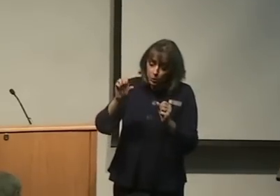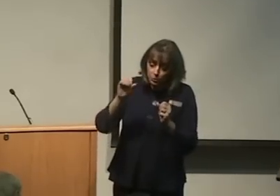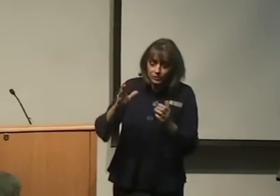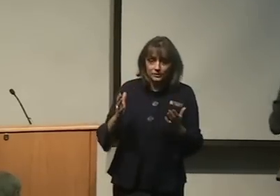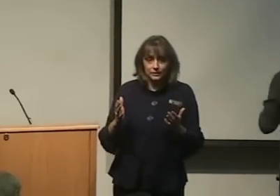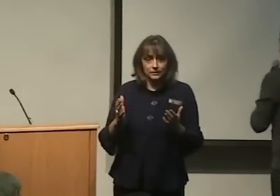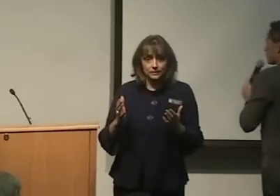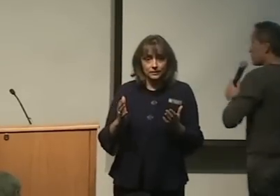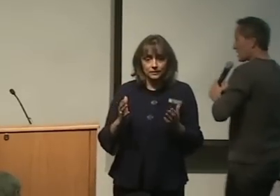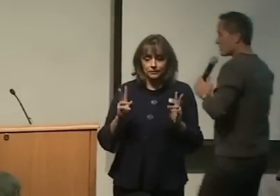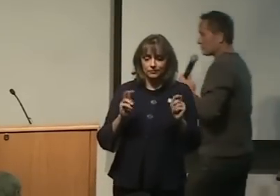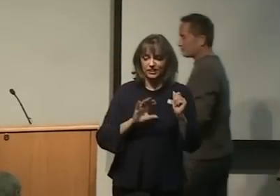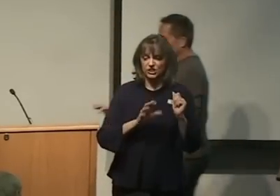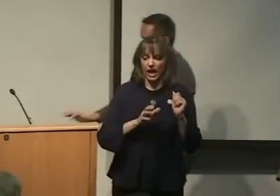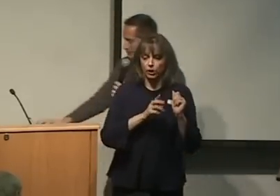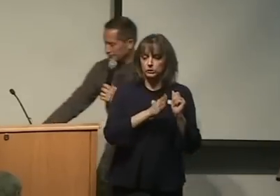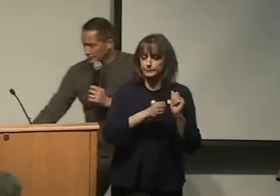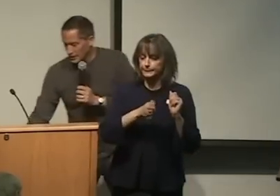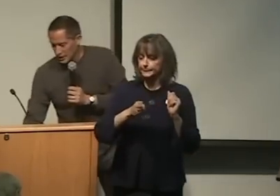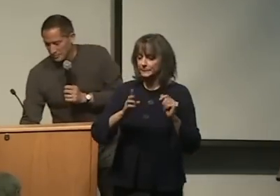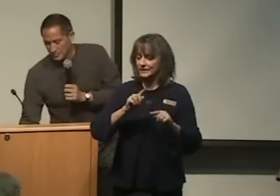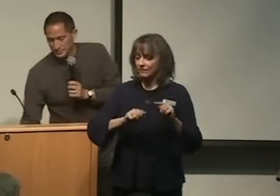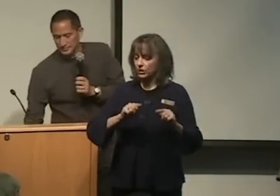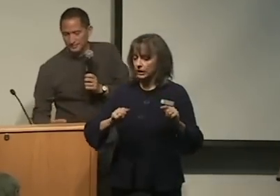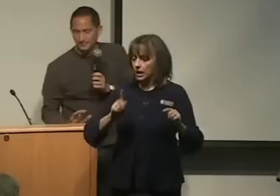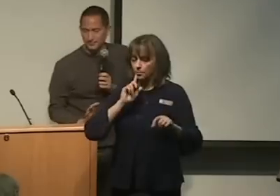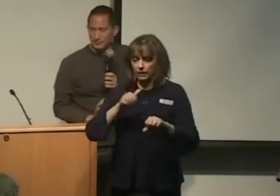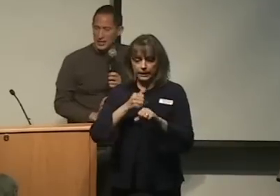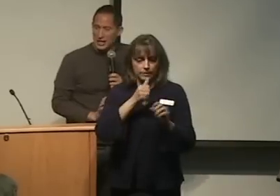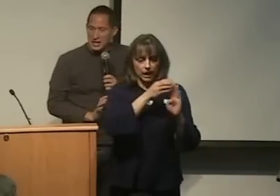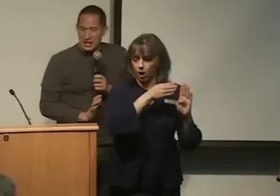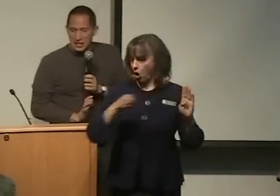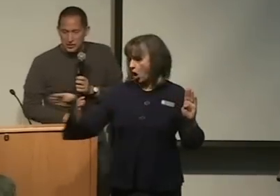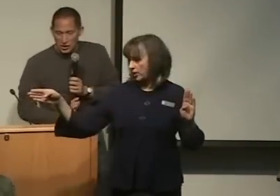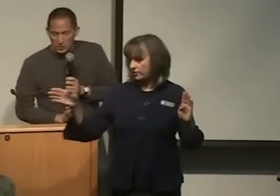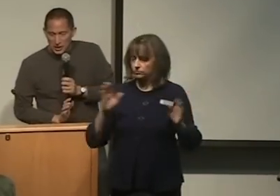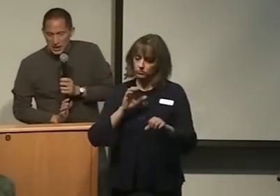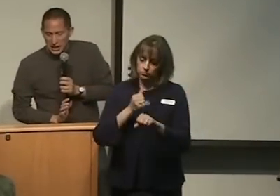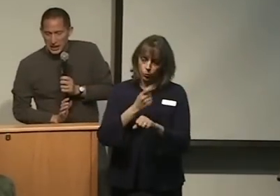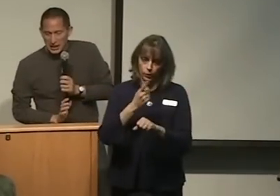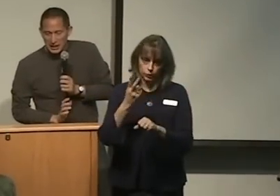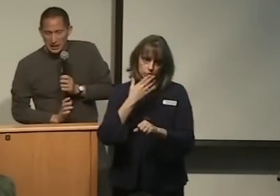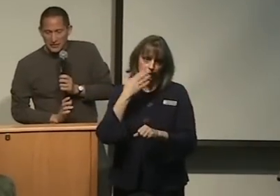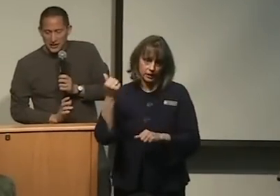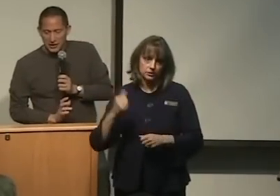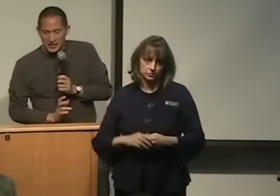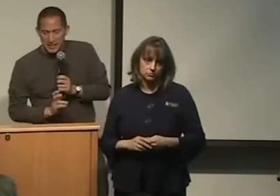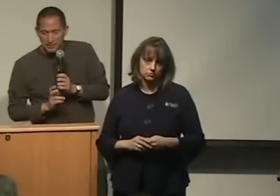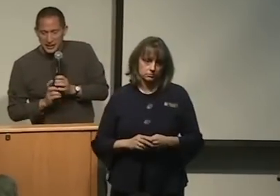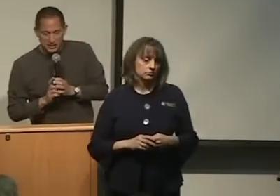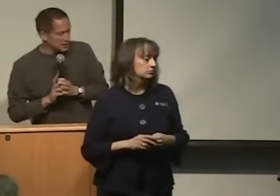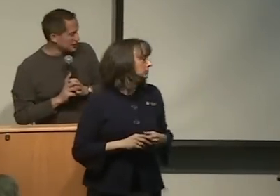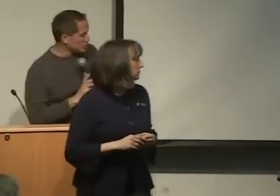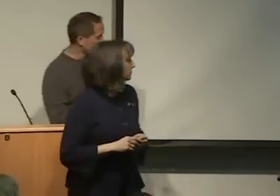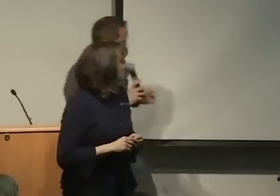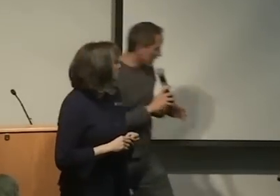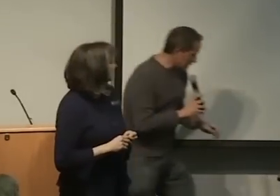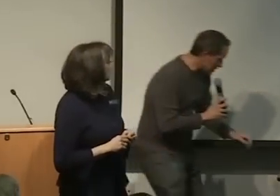So there are templates, I think there's one on the handout. Yeah, there's a little bit on the handout.